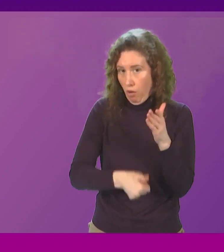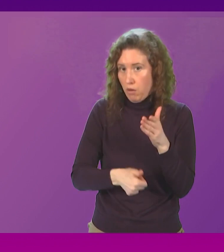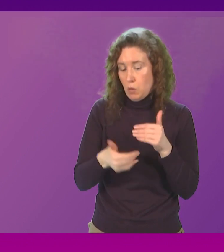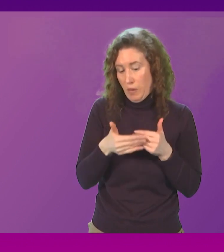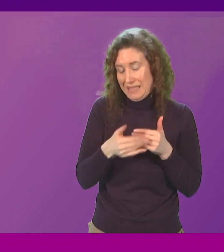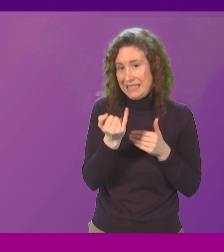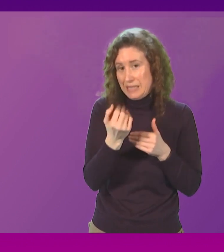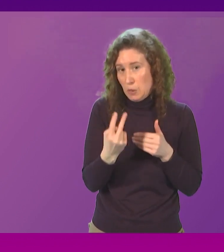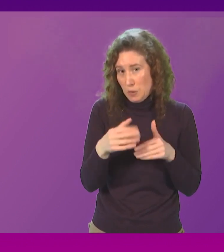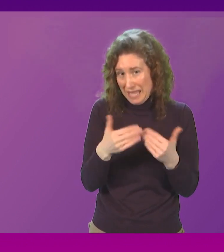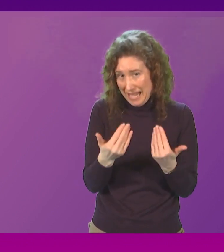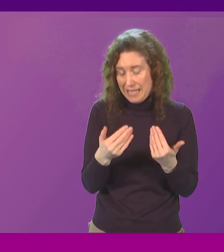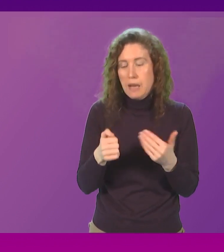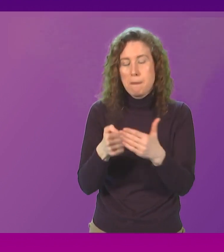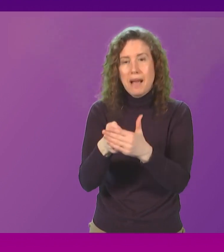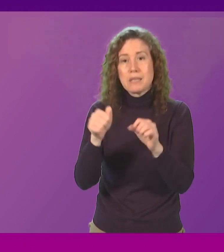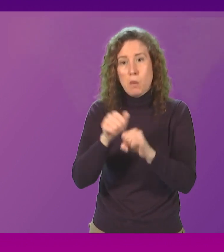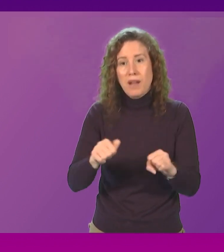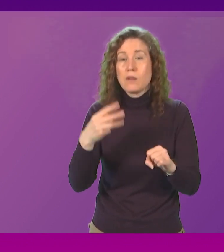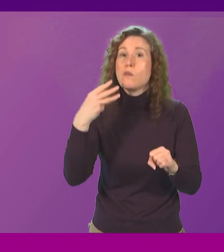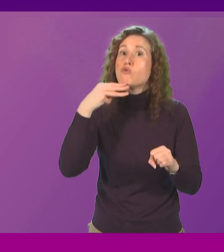62 days, with a maximum wait of 326 days.